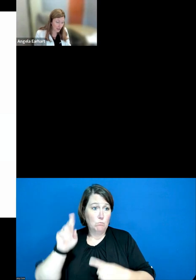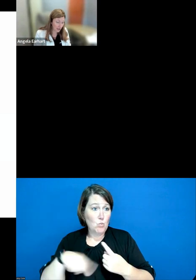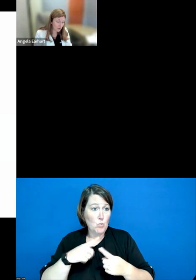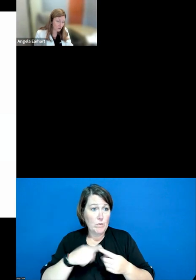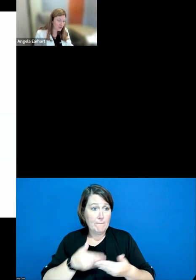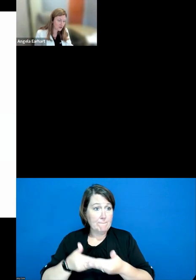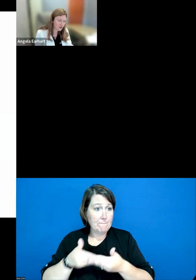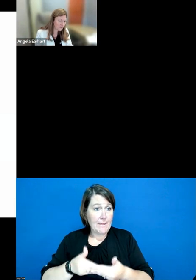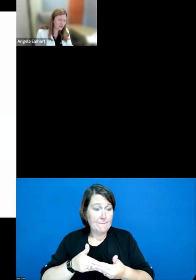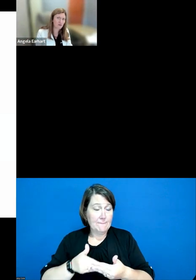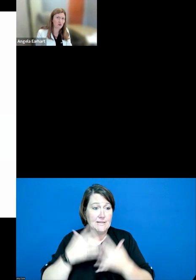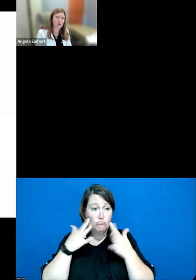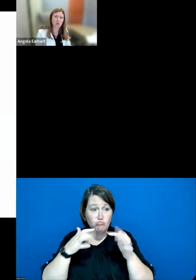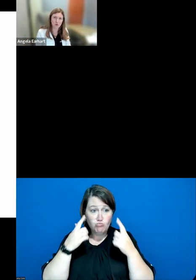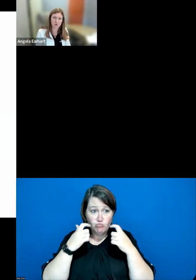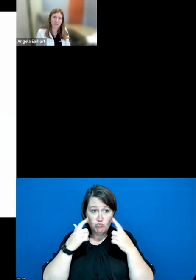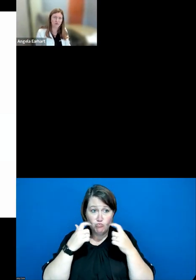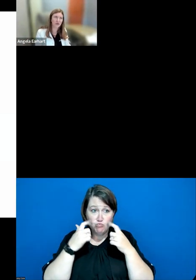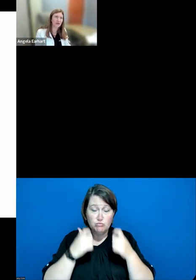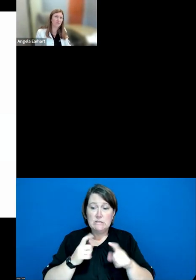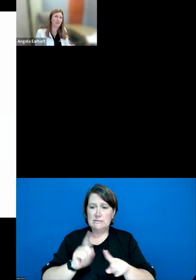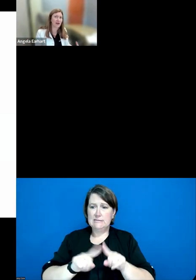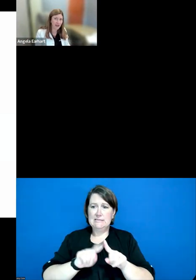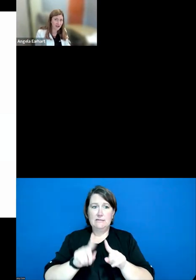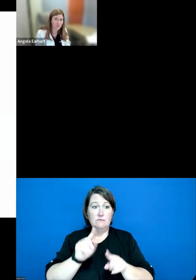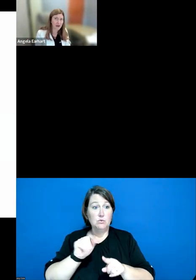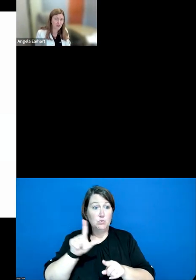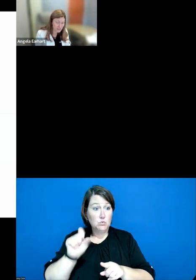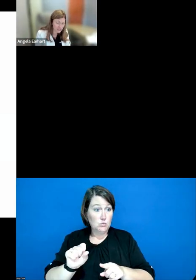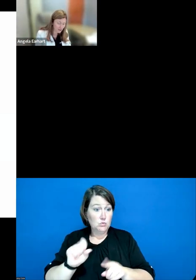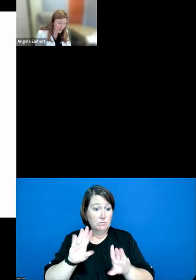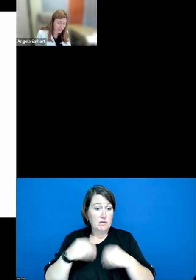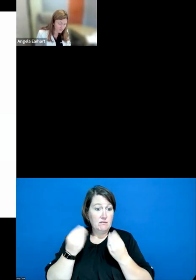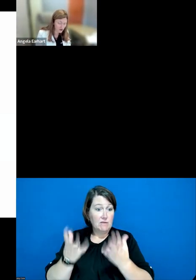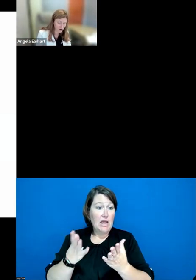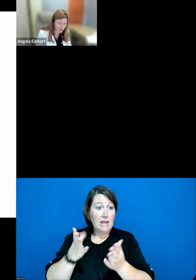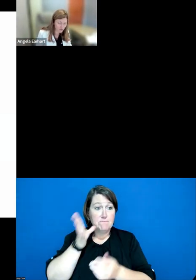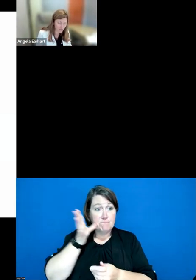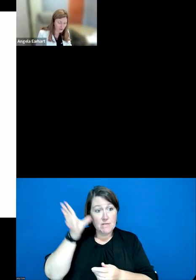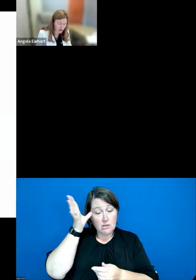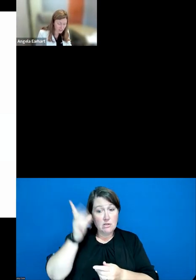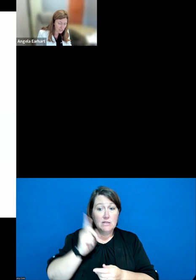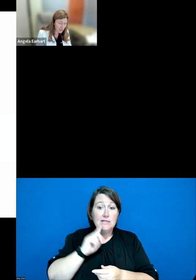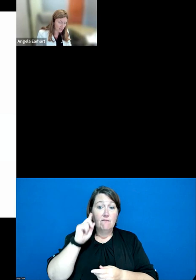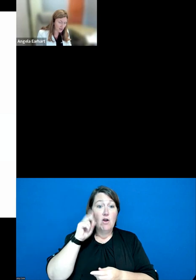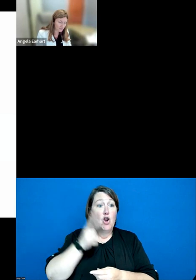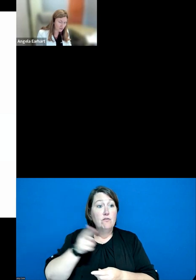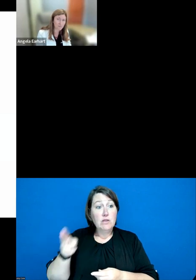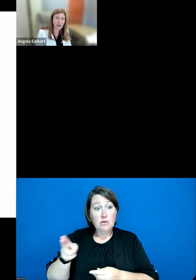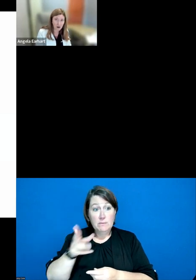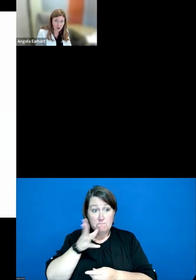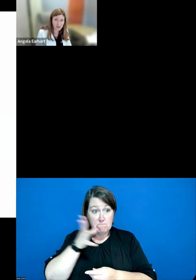So these are different tools that we can provide our parents deaf and hard of hearing parents to empower